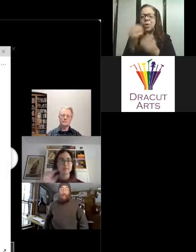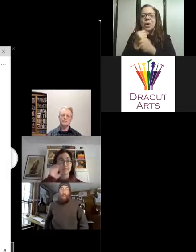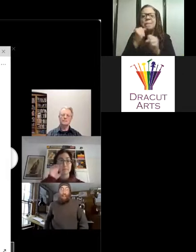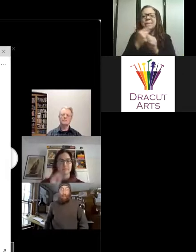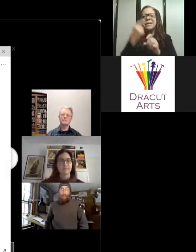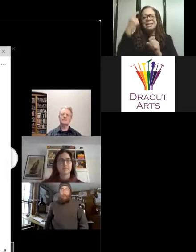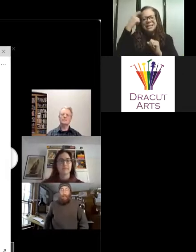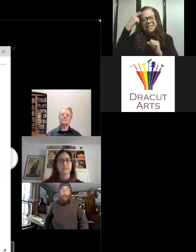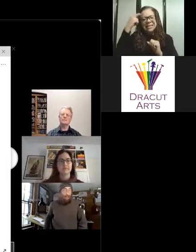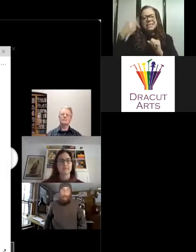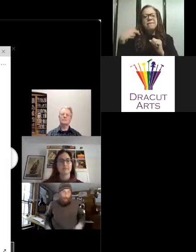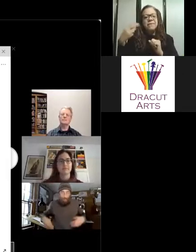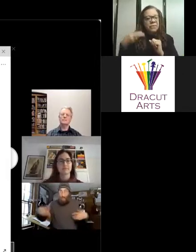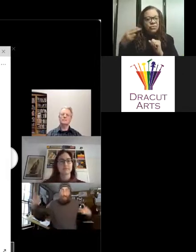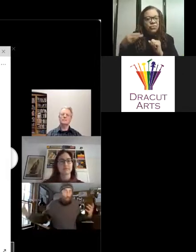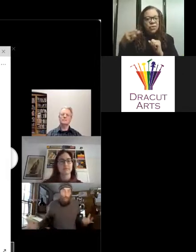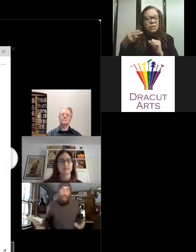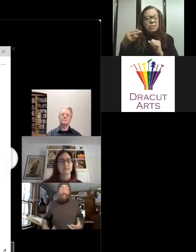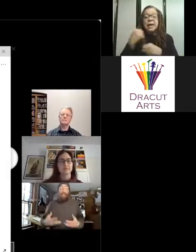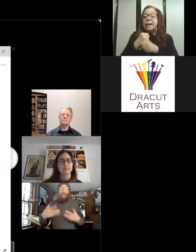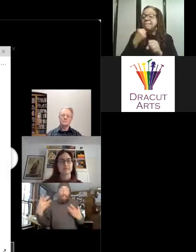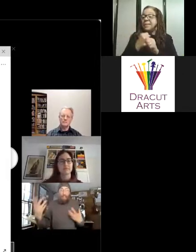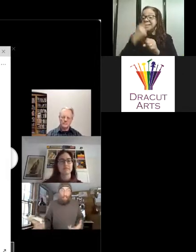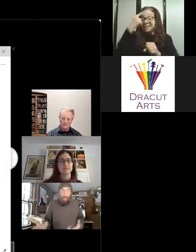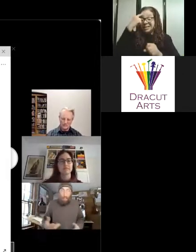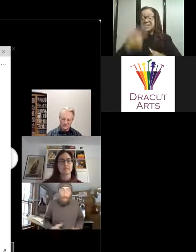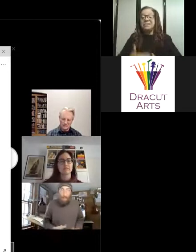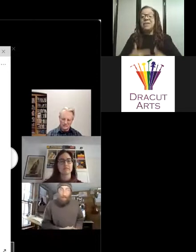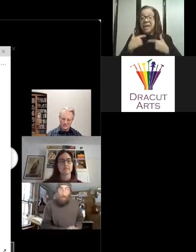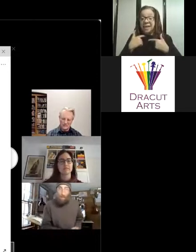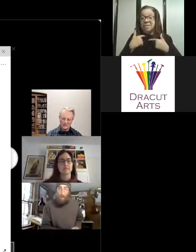that um, and make sense of life through that uh, system, and that written